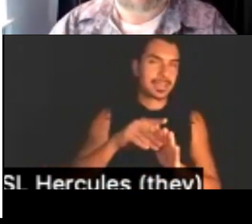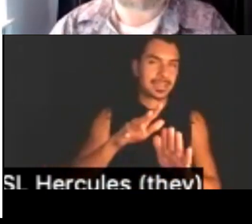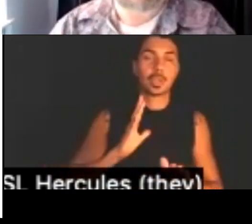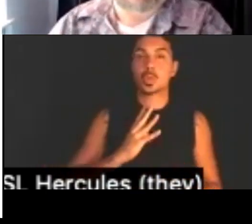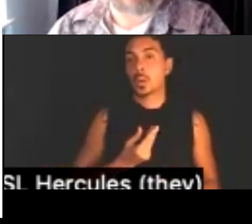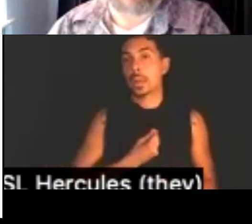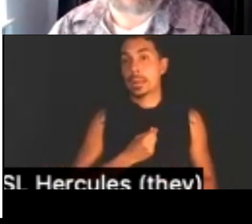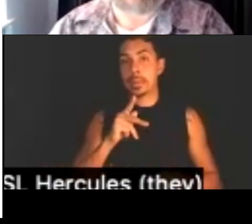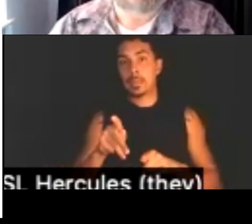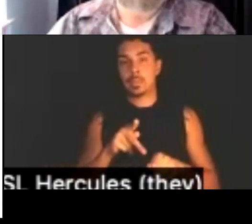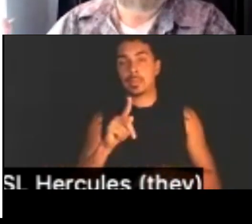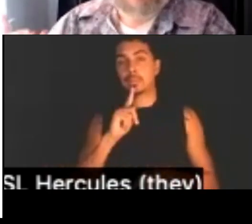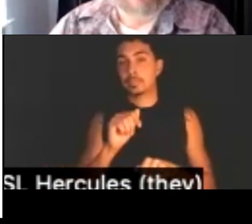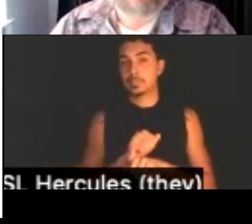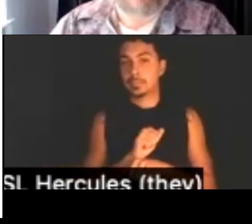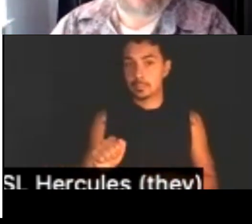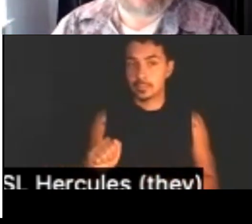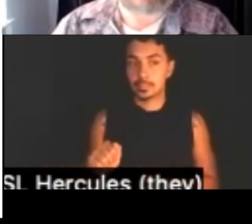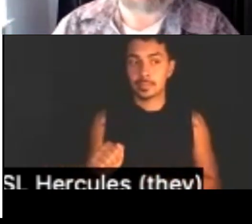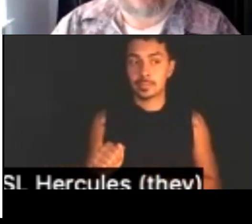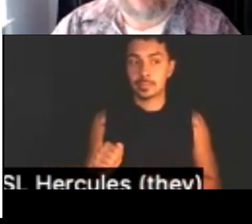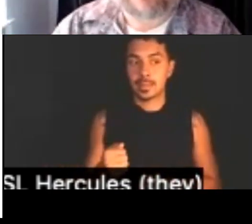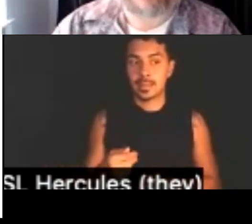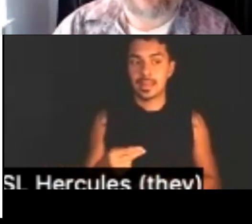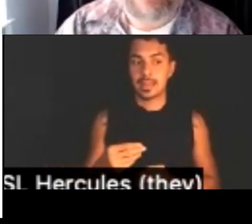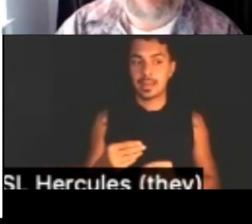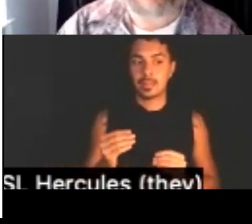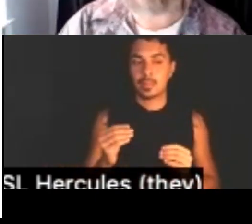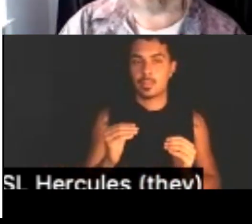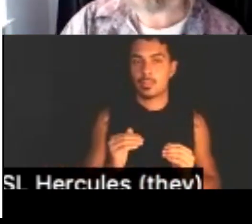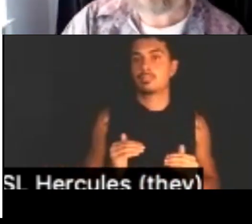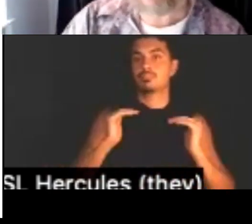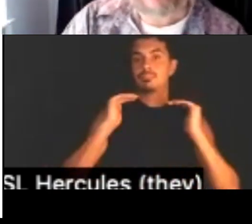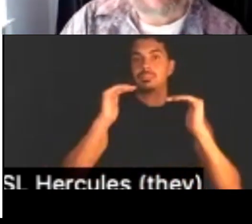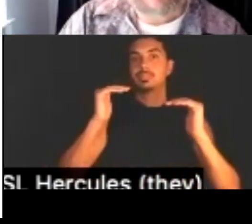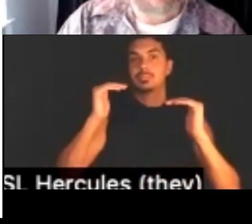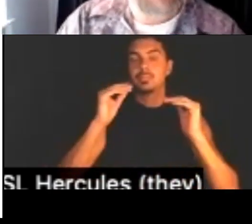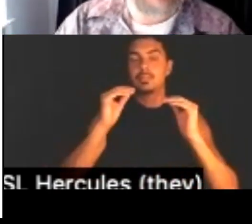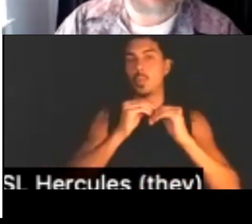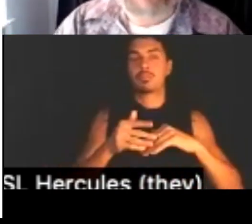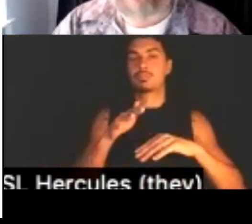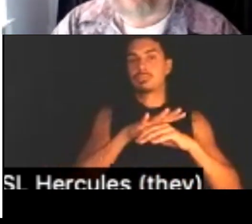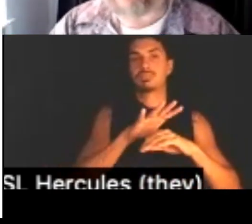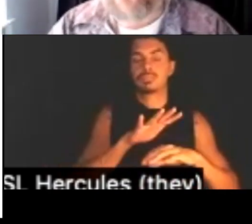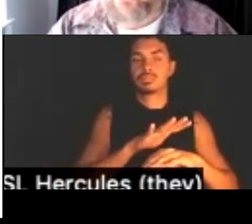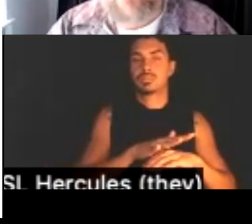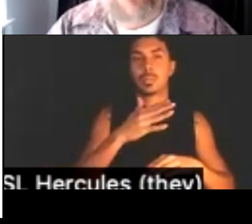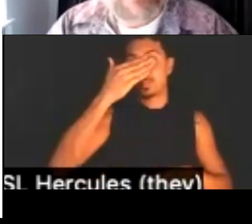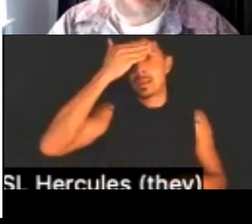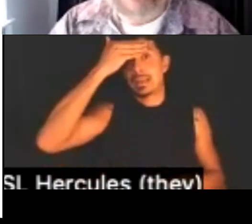are necessarily higher in those things because they're trans. So we're gonna start out with a poll.